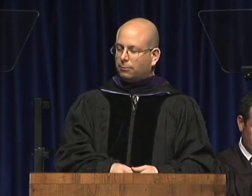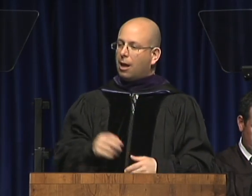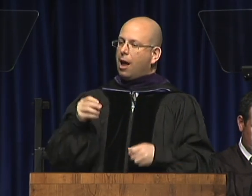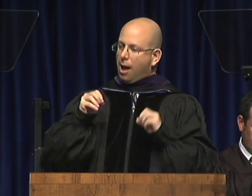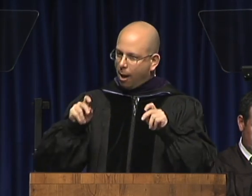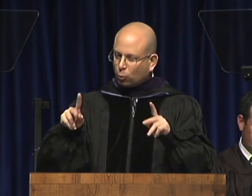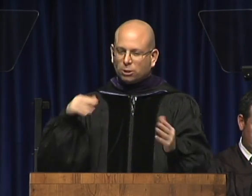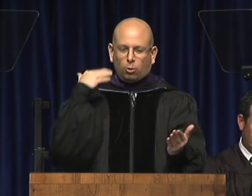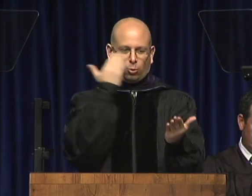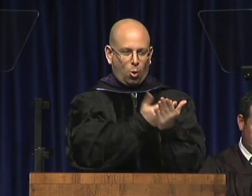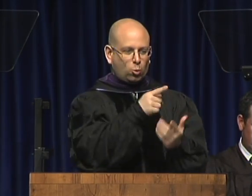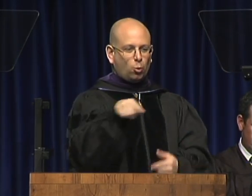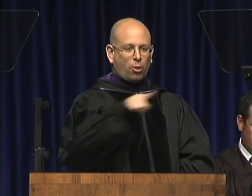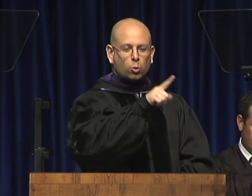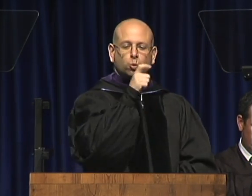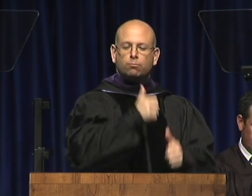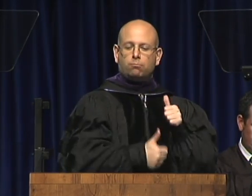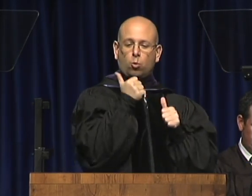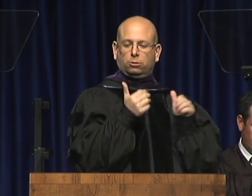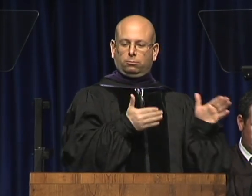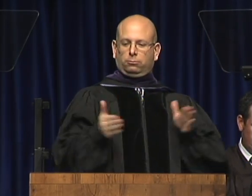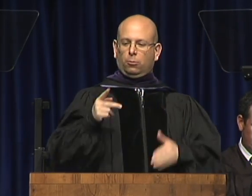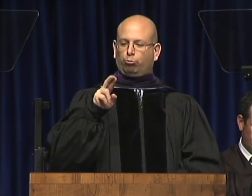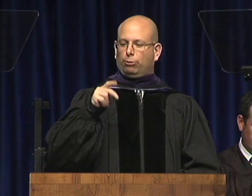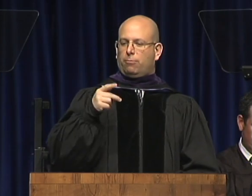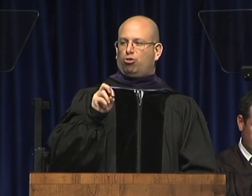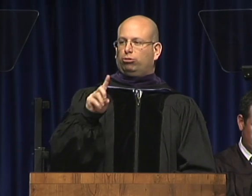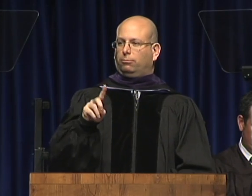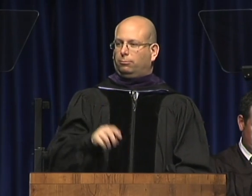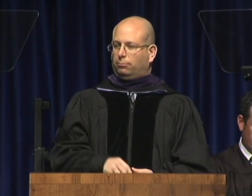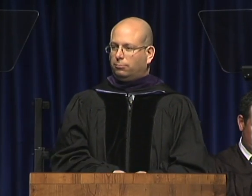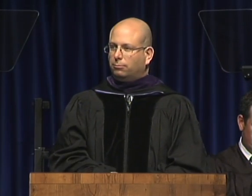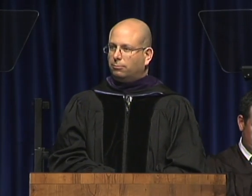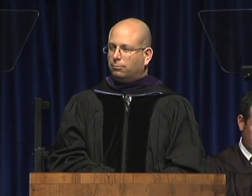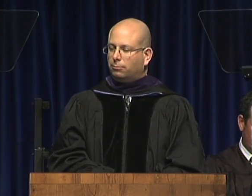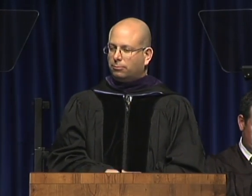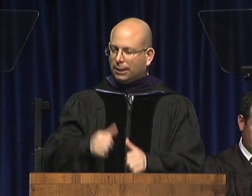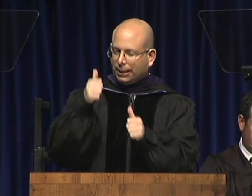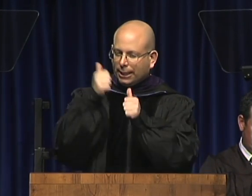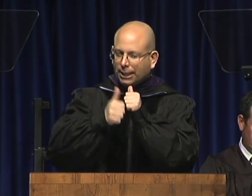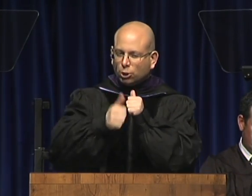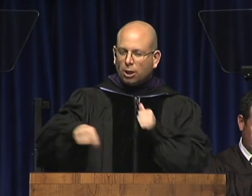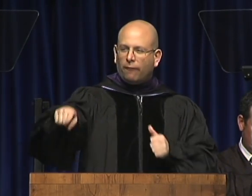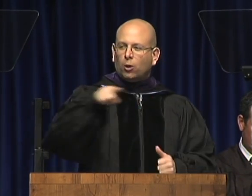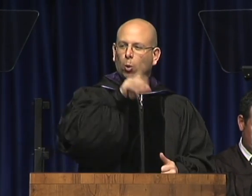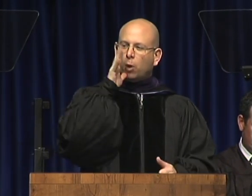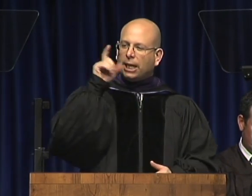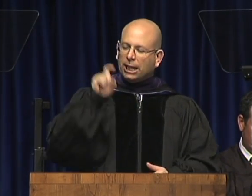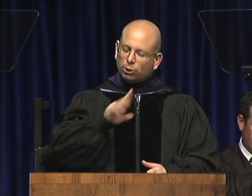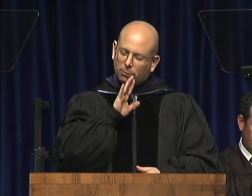who seem to be the best qualified. They go to those who are the most prepared.